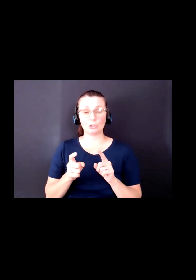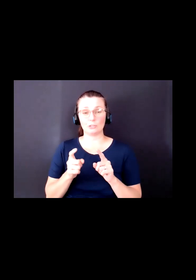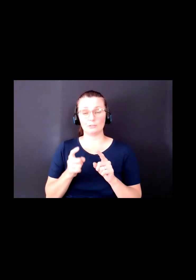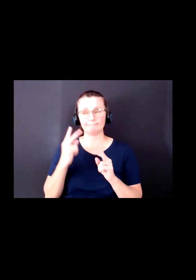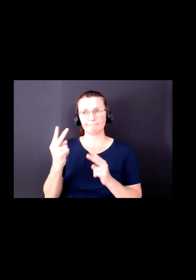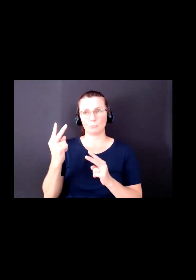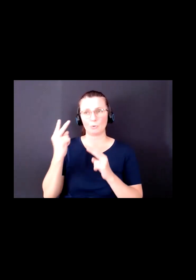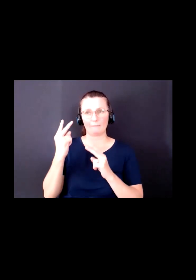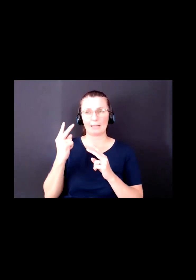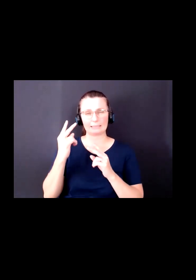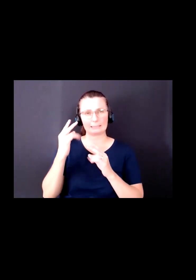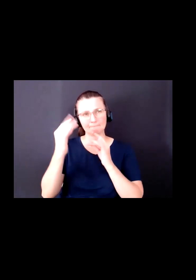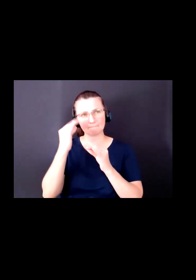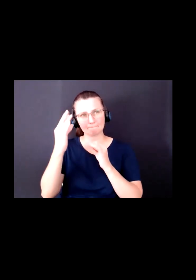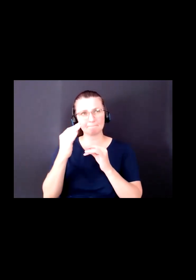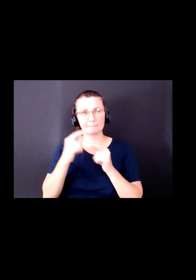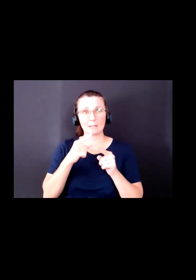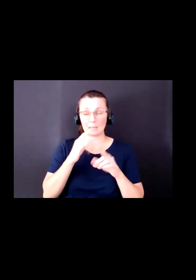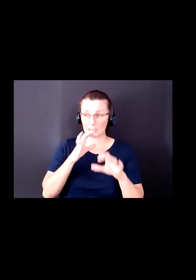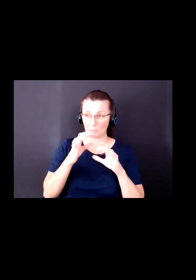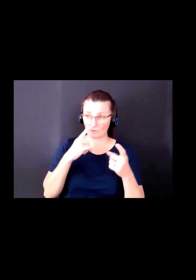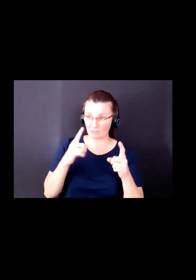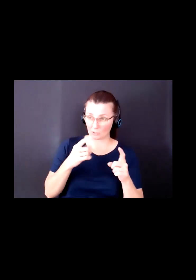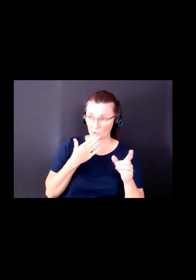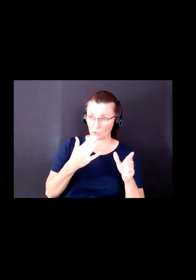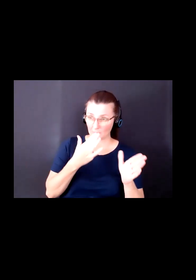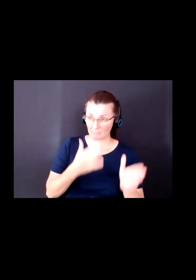obligation. A good plan, if someone chooses to make one, is going